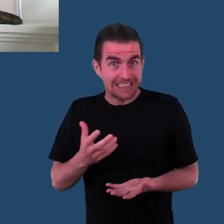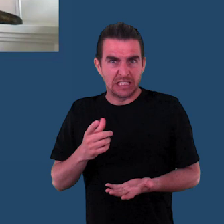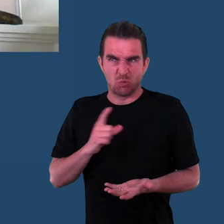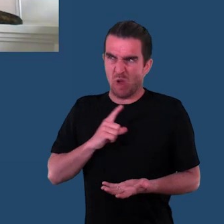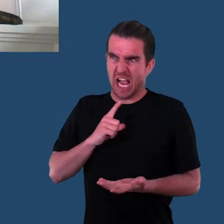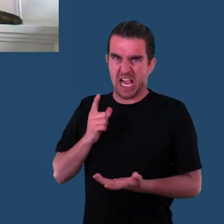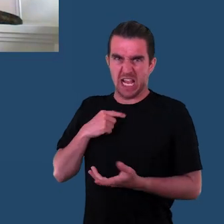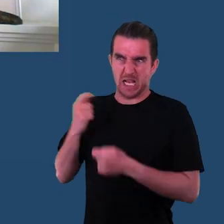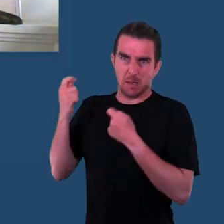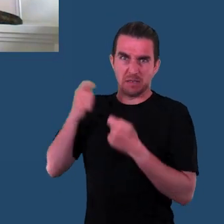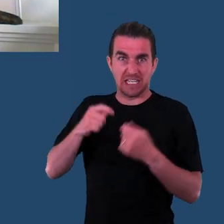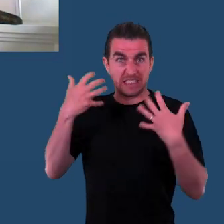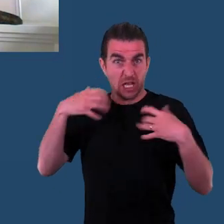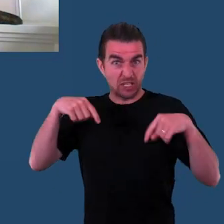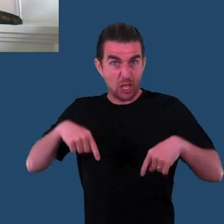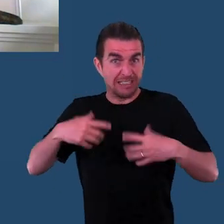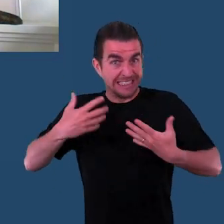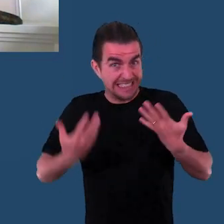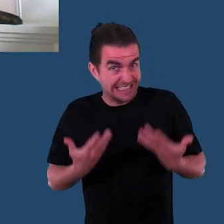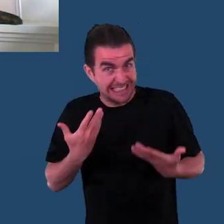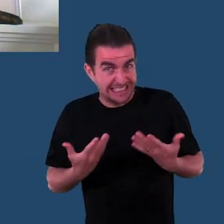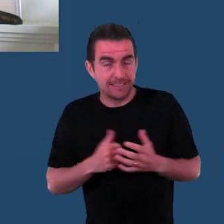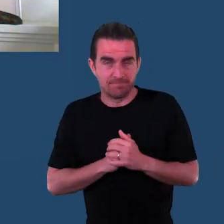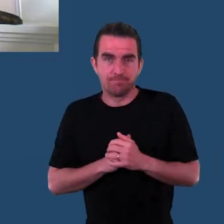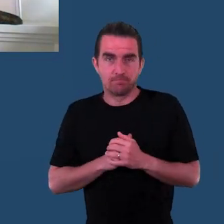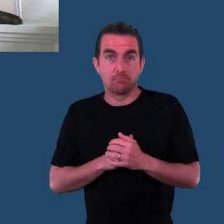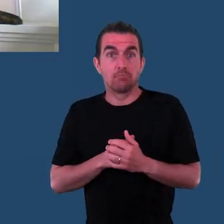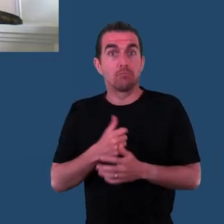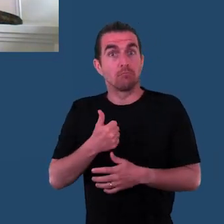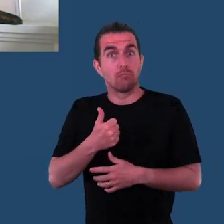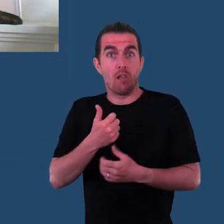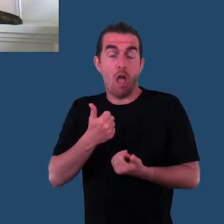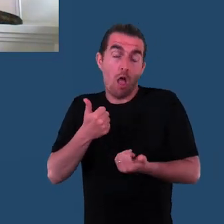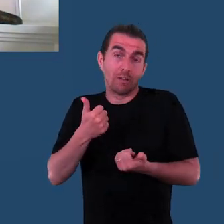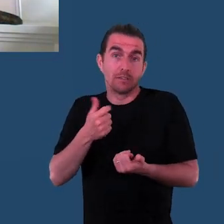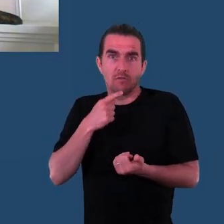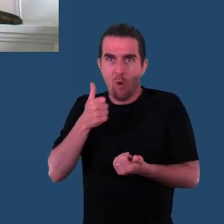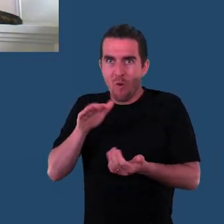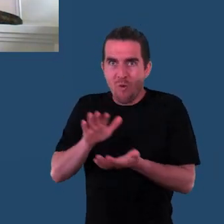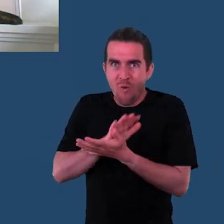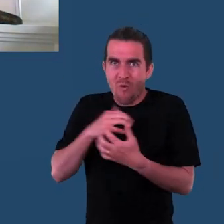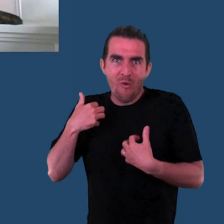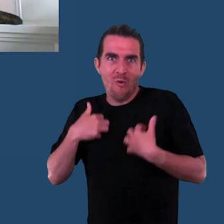Why are we bringing dinosaurs back? And it's okay to say, "Oh, wouldn't that be cool?"